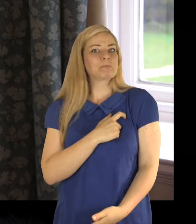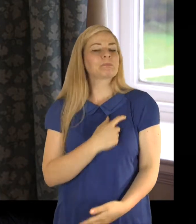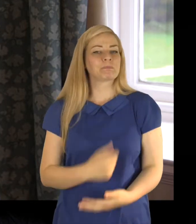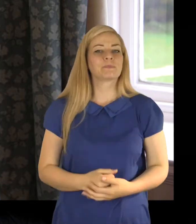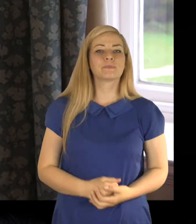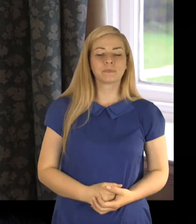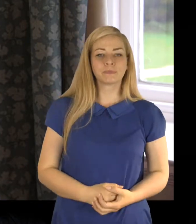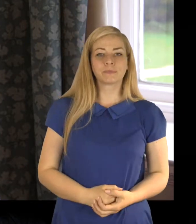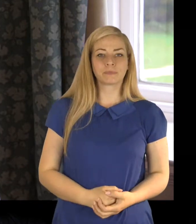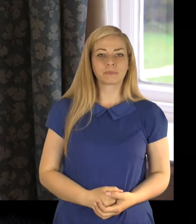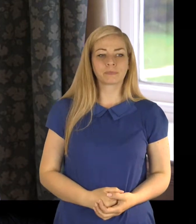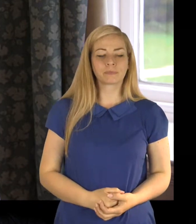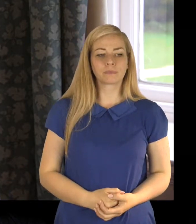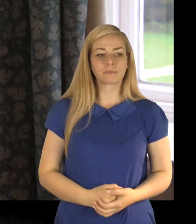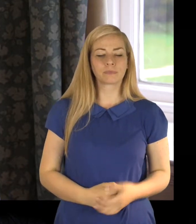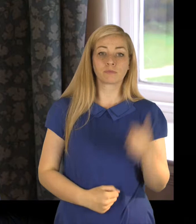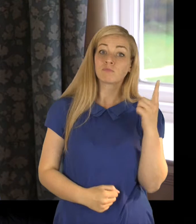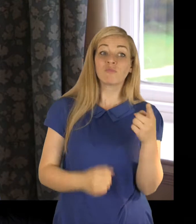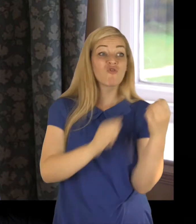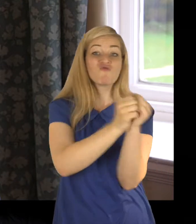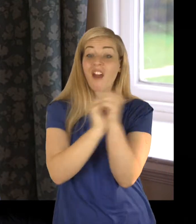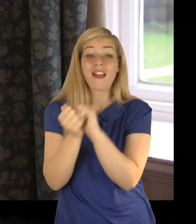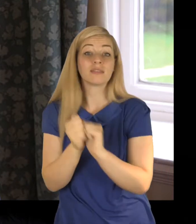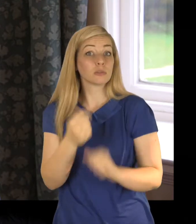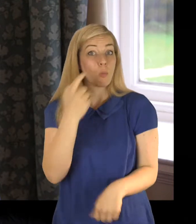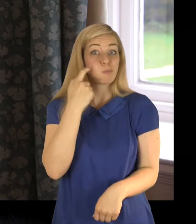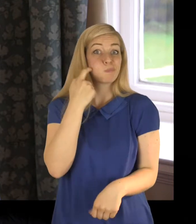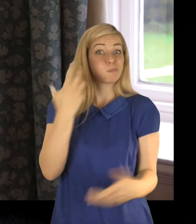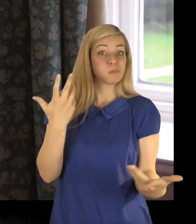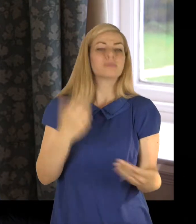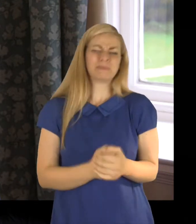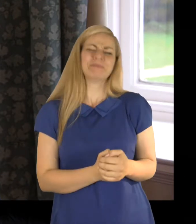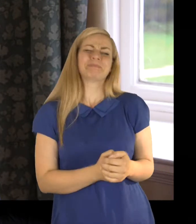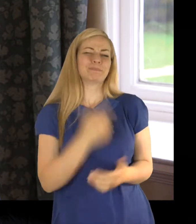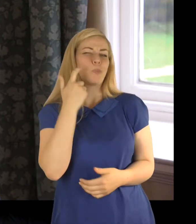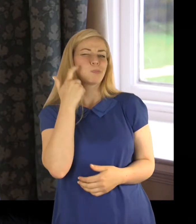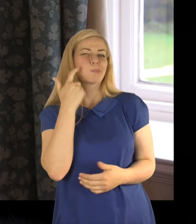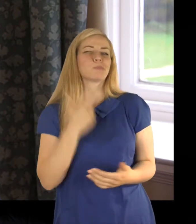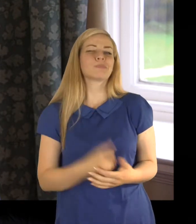Interviewer: Did you find it easy to make friends there? Daniel: Yes.